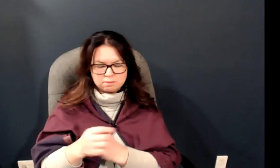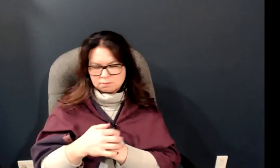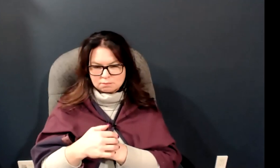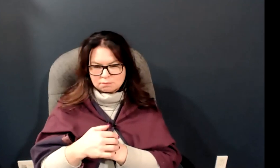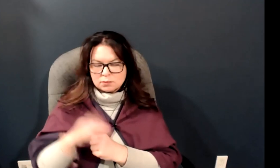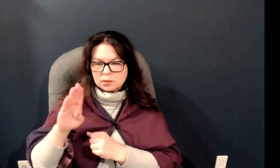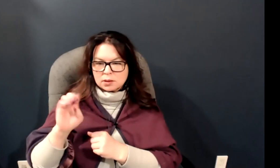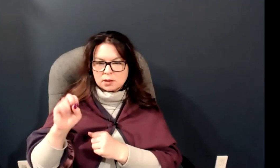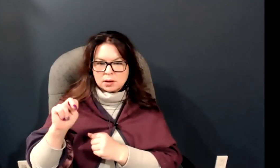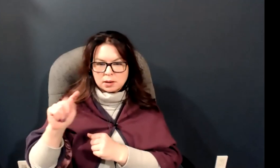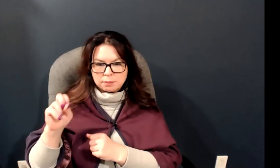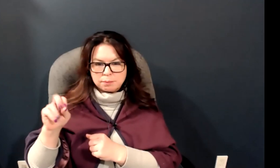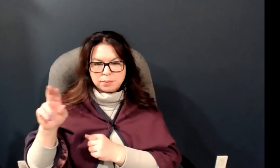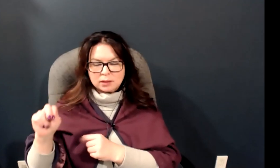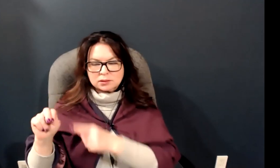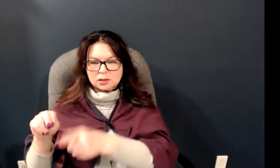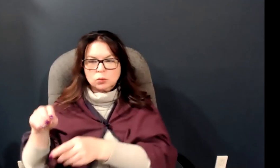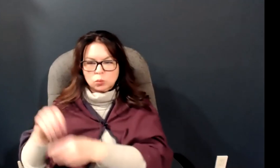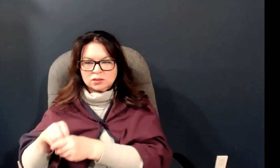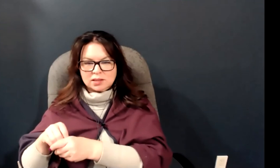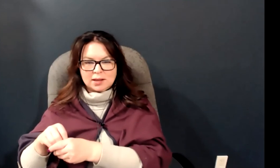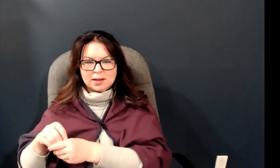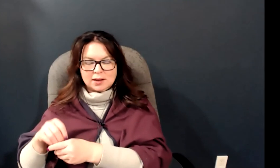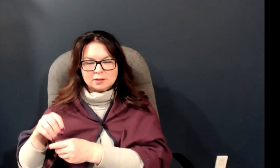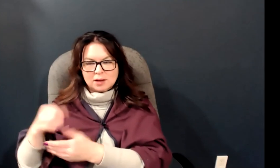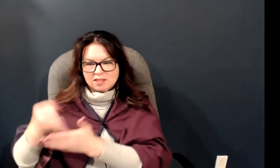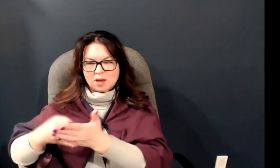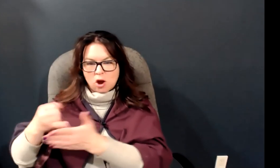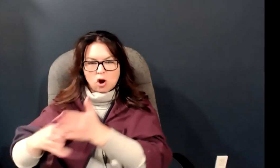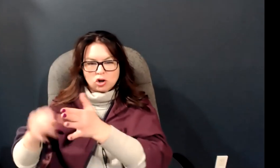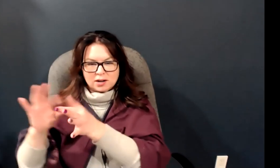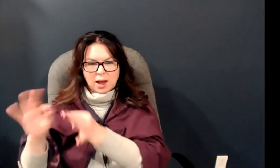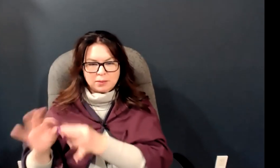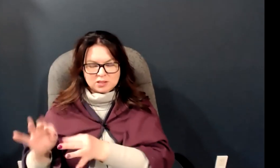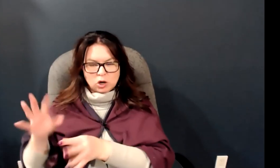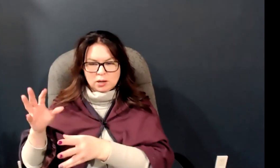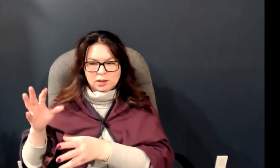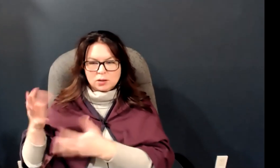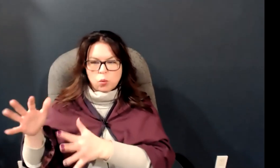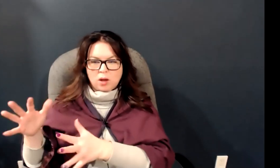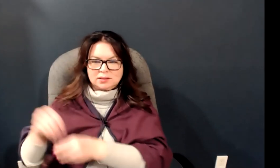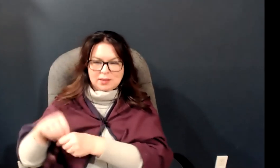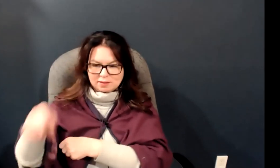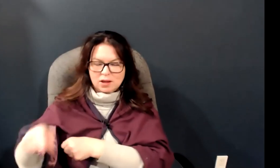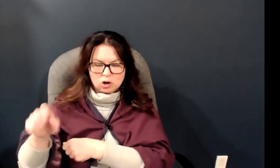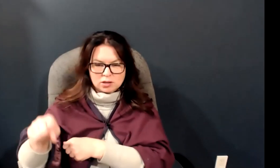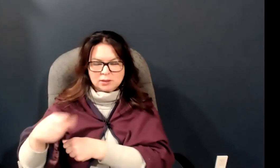depicting violence inflicted on Black bodies. Can you share your thoughts?" [Dr. Vendryes] On whether I feel it's appropriate? Is, can you read that again for me?